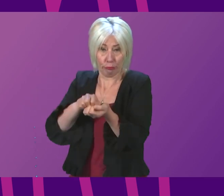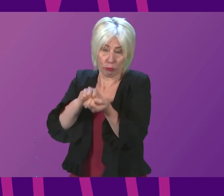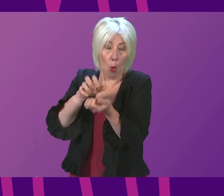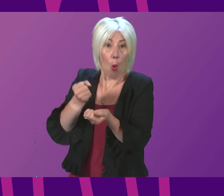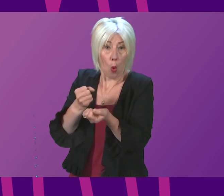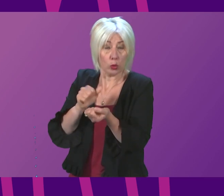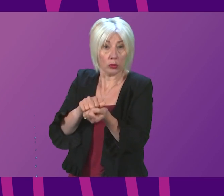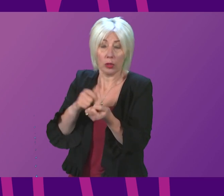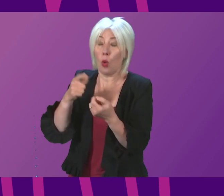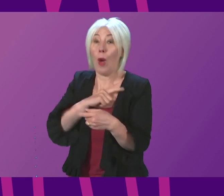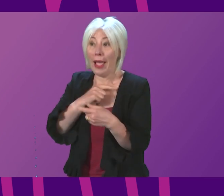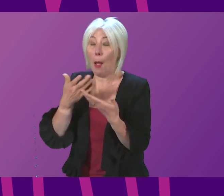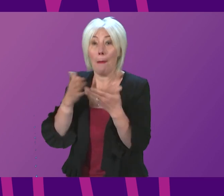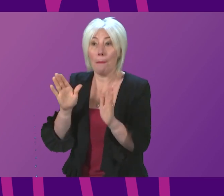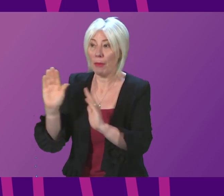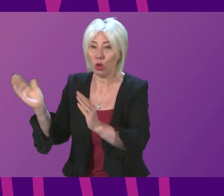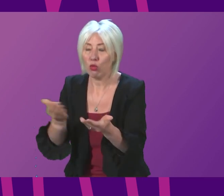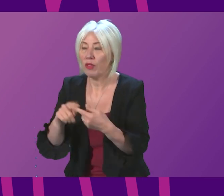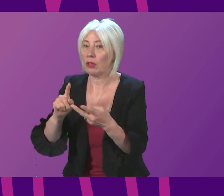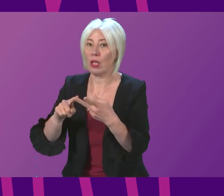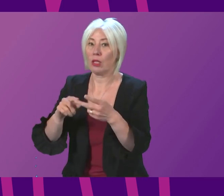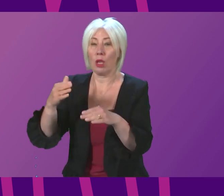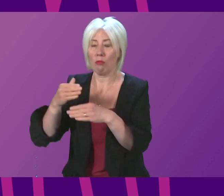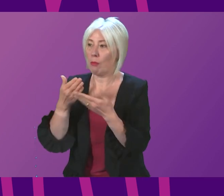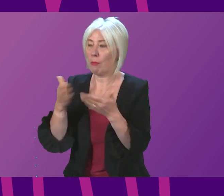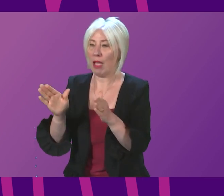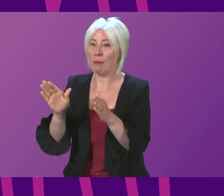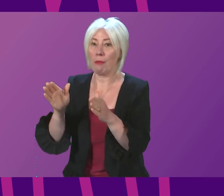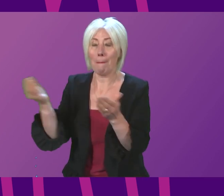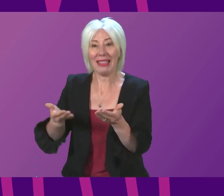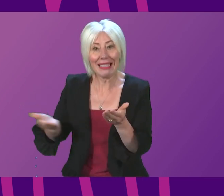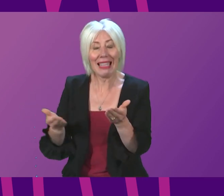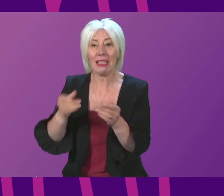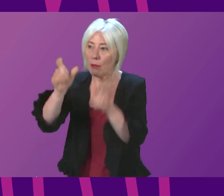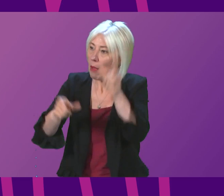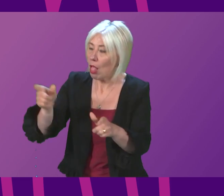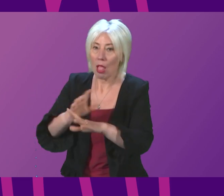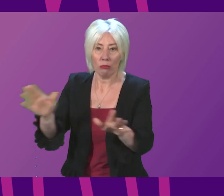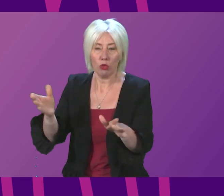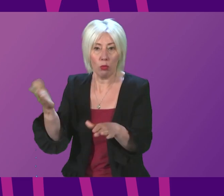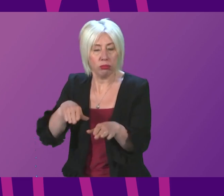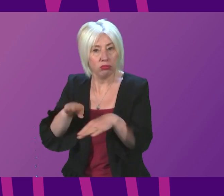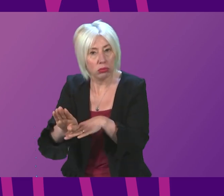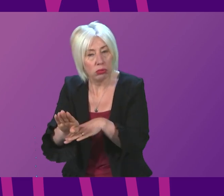our public services, businesses and workers are crying out for support. Why is Covid recovery no longer the First Minister’s priority?